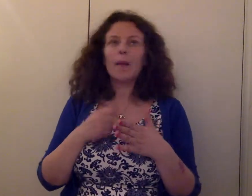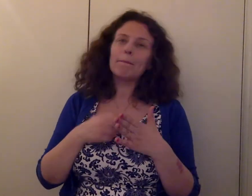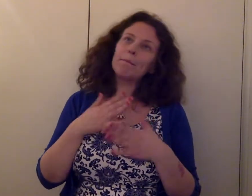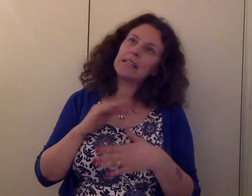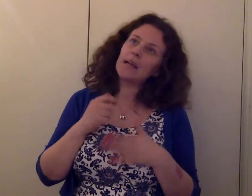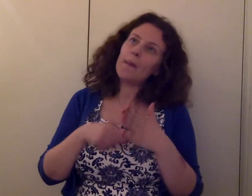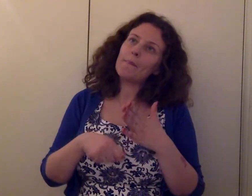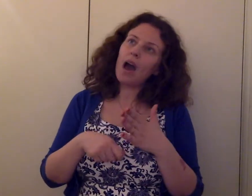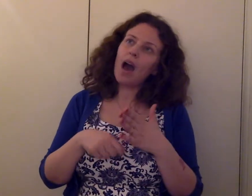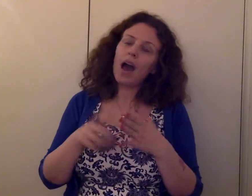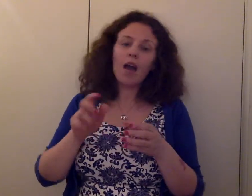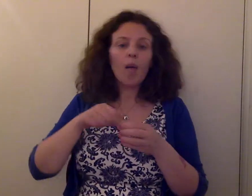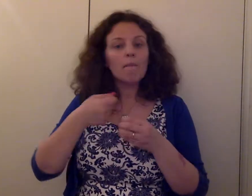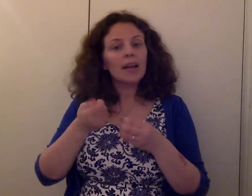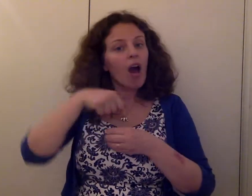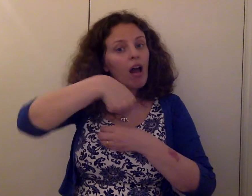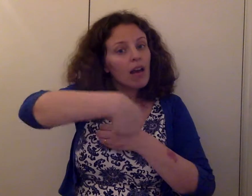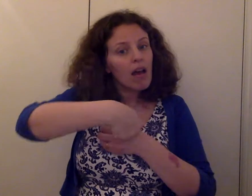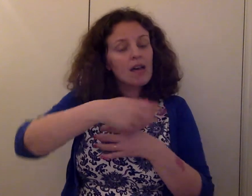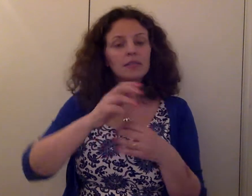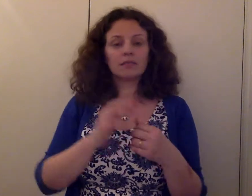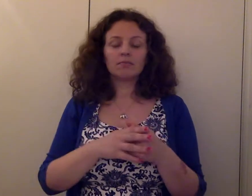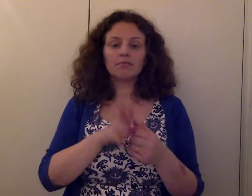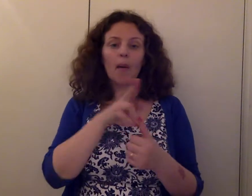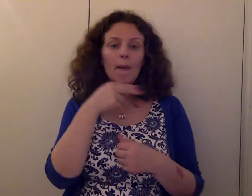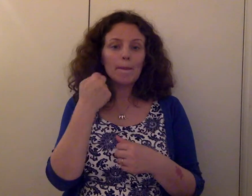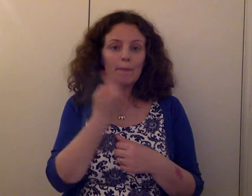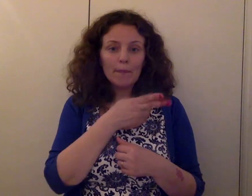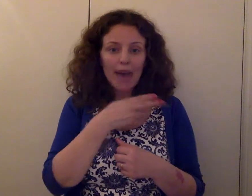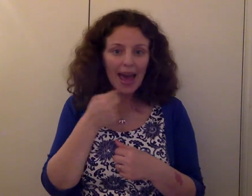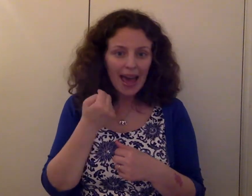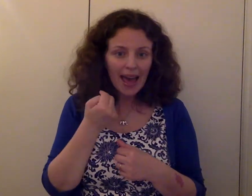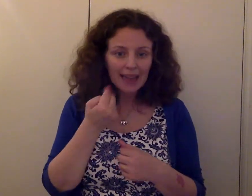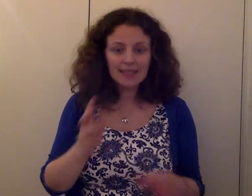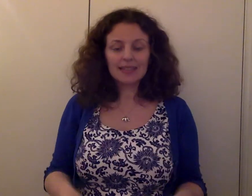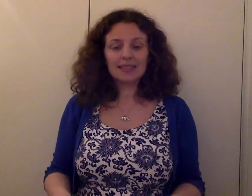Must buy, banana, pears